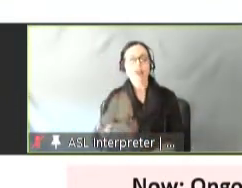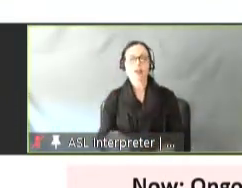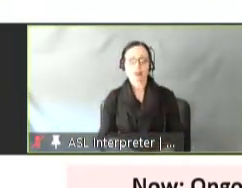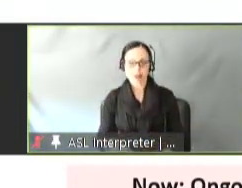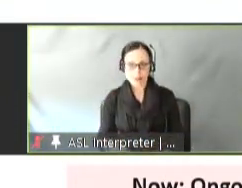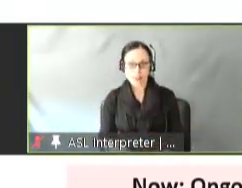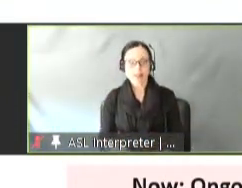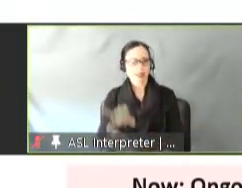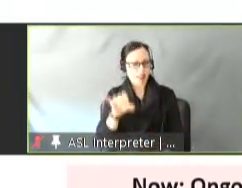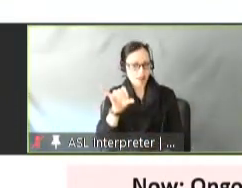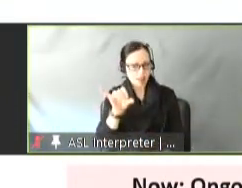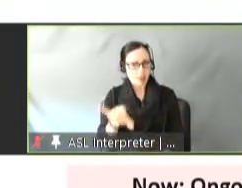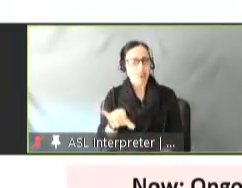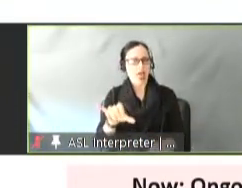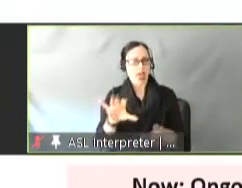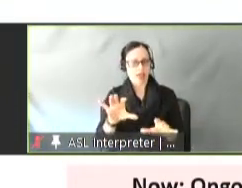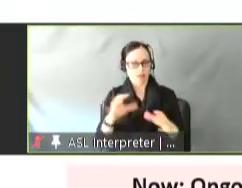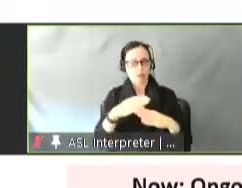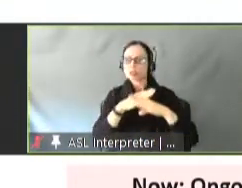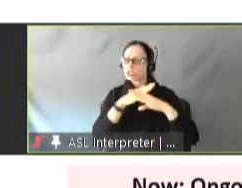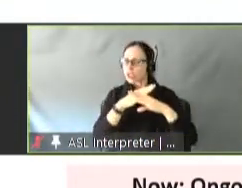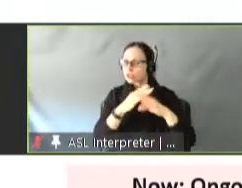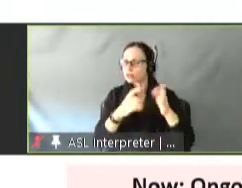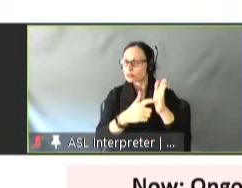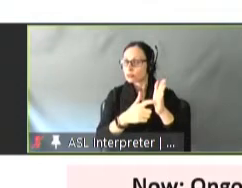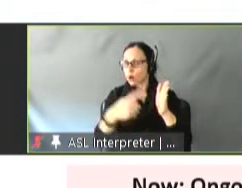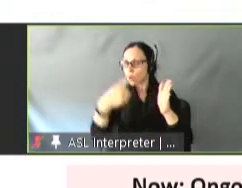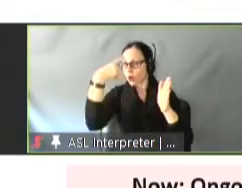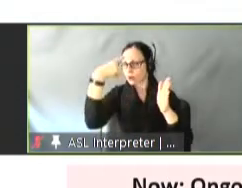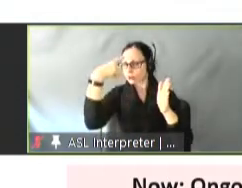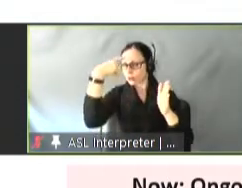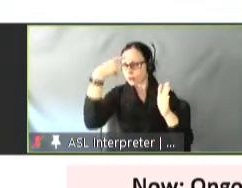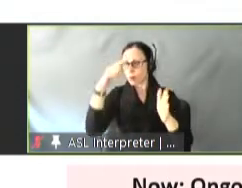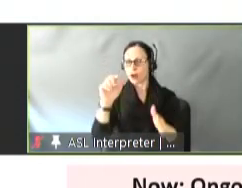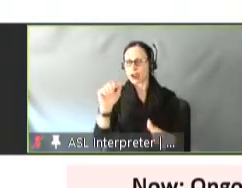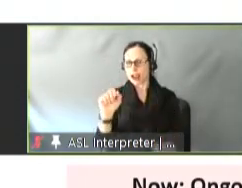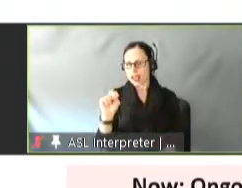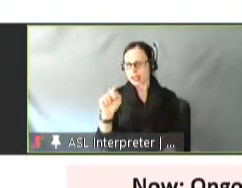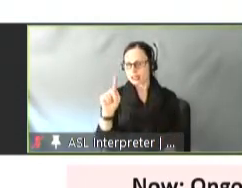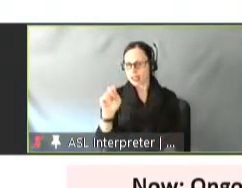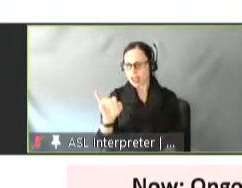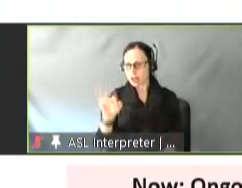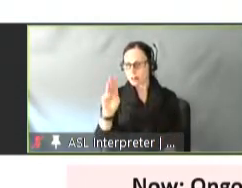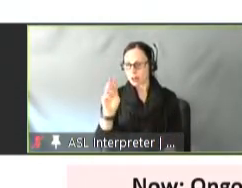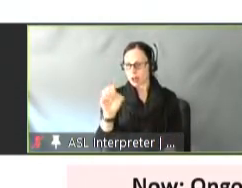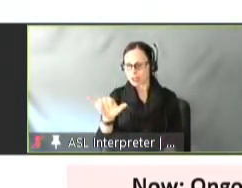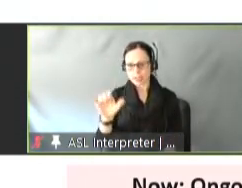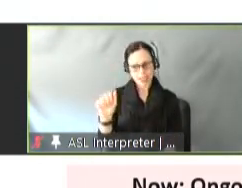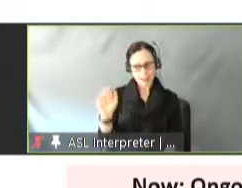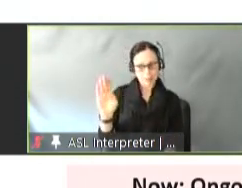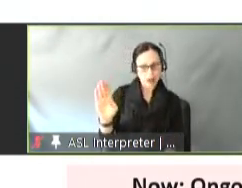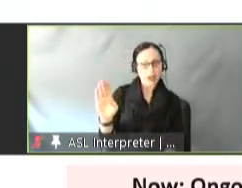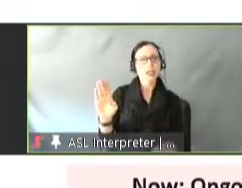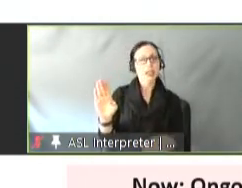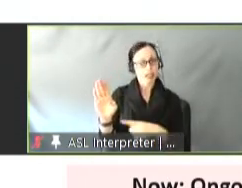amount of protection that is needed when you look at antibodies both in antibody responses